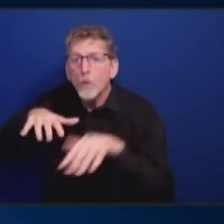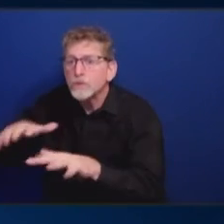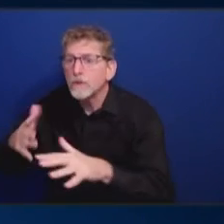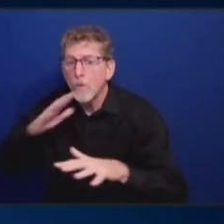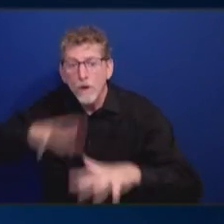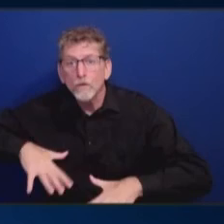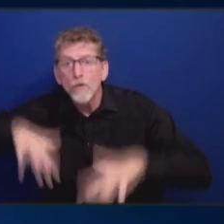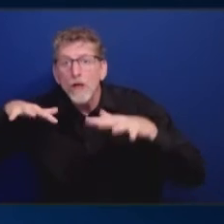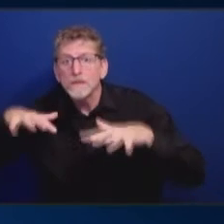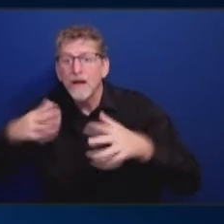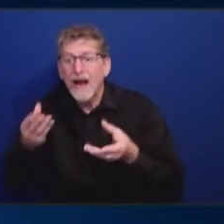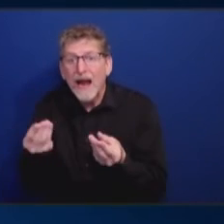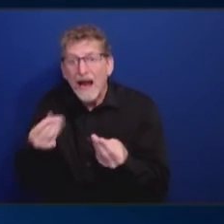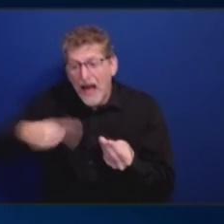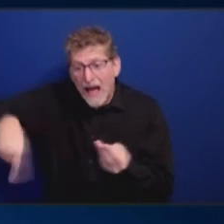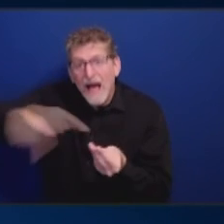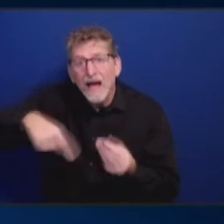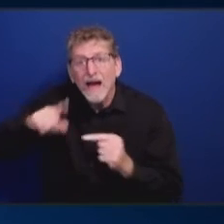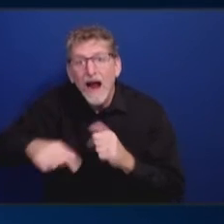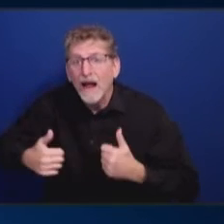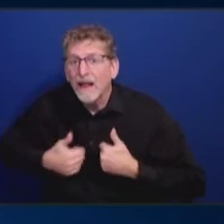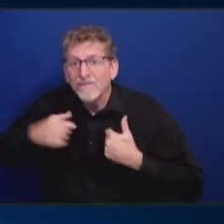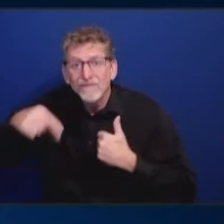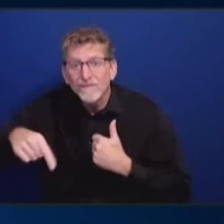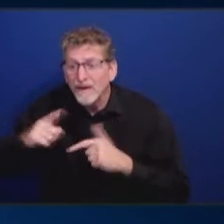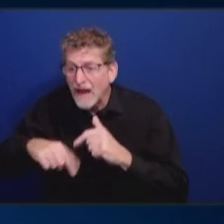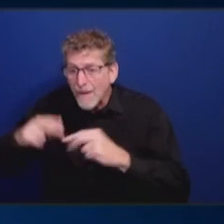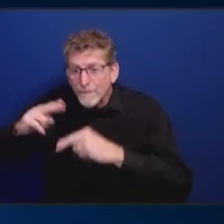because of salination, or salinating the water supplies.